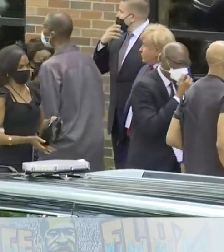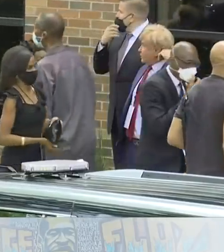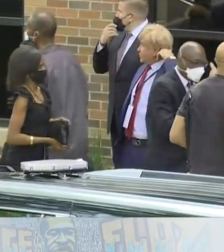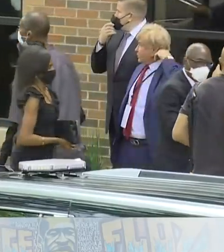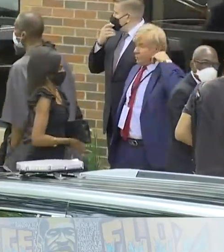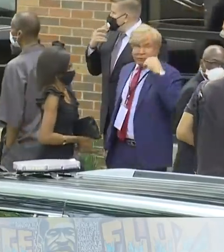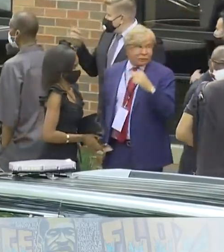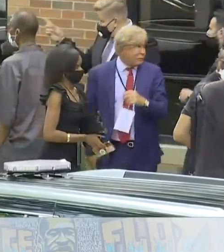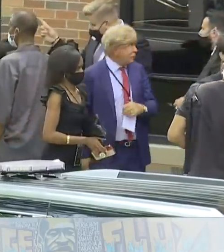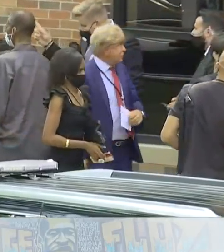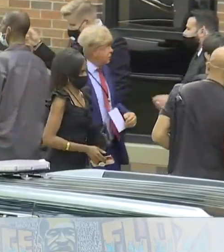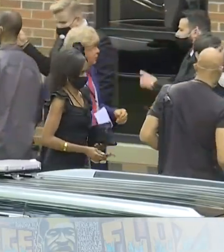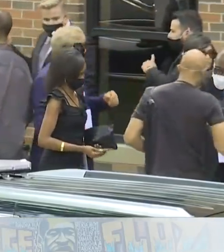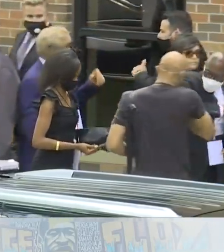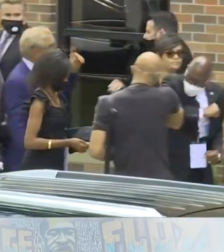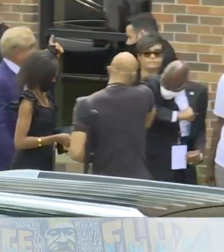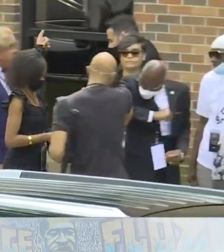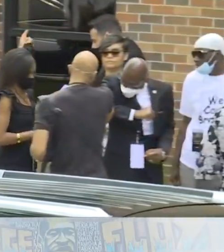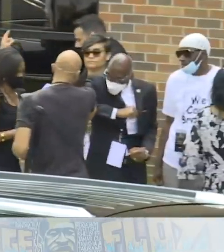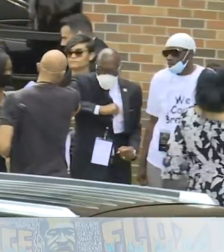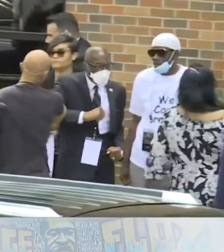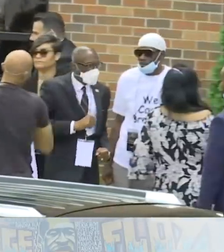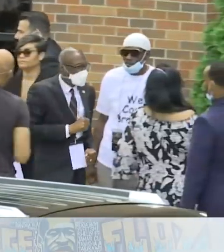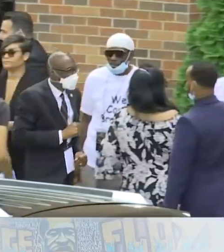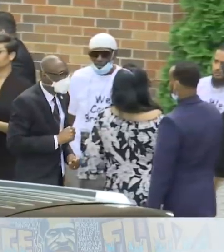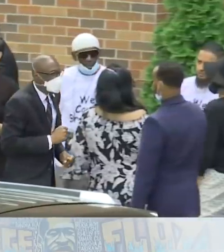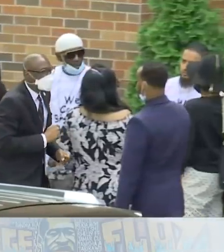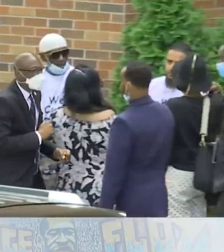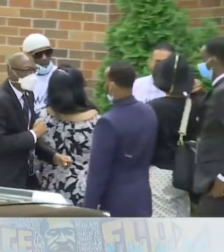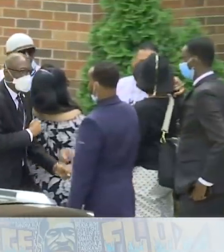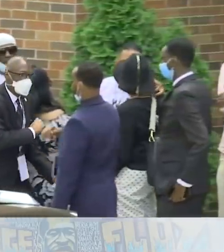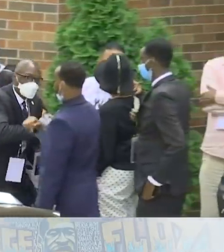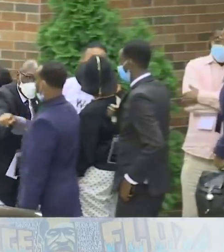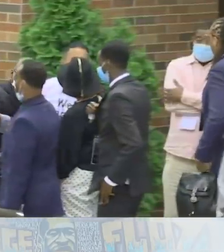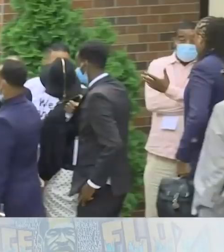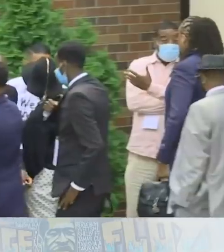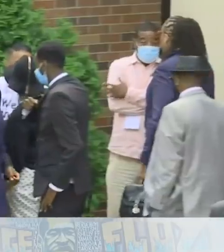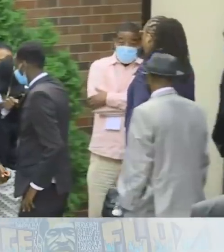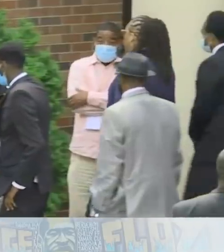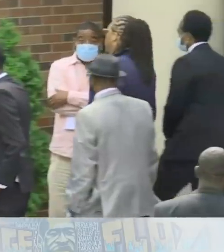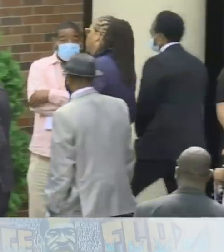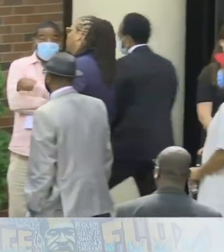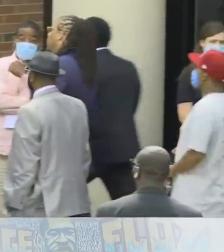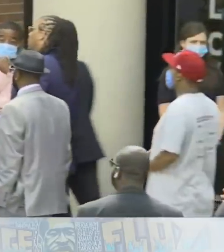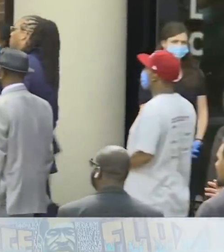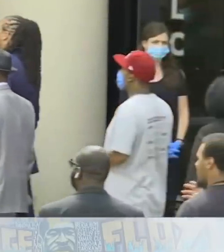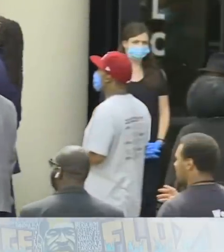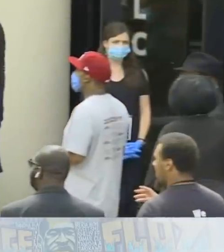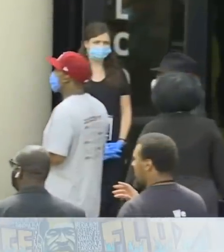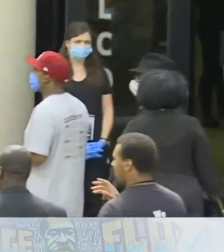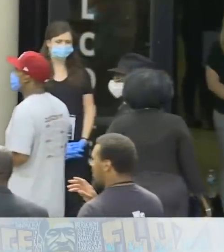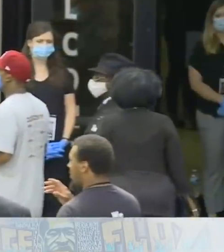ACCOUNTABILITY IN THE CRIMINAL JUSTICE SYSTEM TODAY. WE WANT TO SAY THANK YOU TO EVERYONE WHO HAS COME TODAY. THIS IS HAPPENING RIGHT NOW. THIS IS OUTSIDE OF NORTH CENTRAL UNIVERSITY.